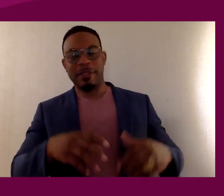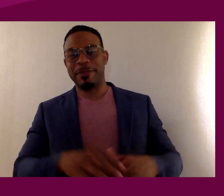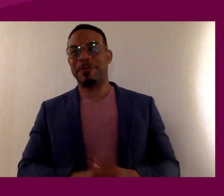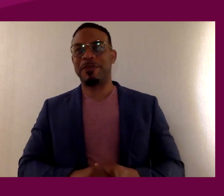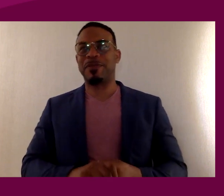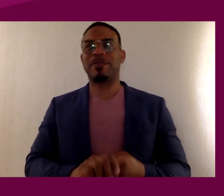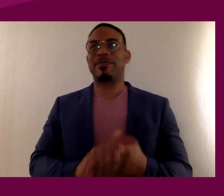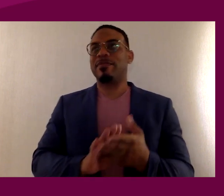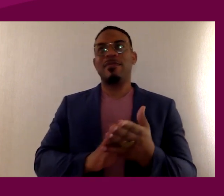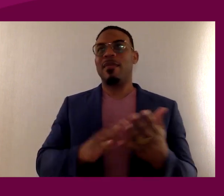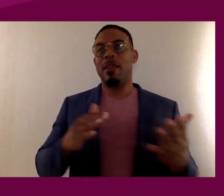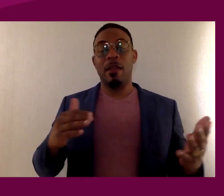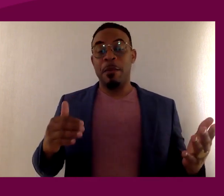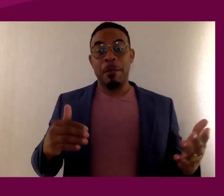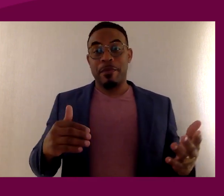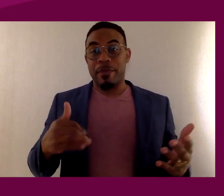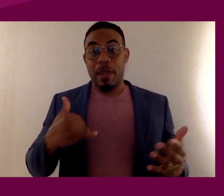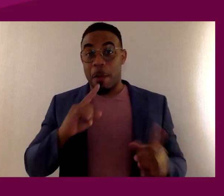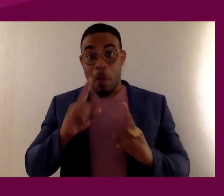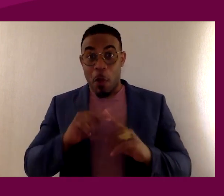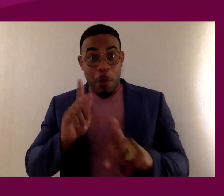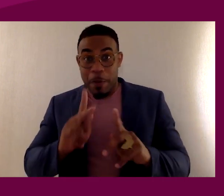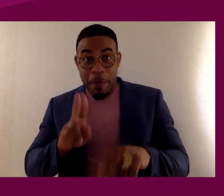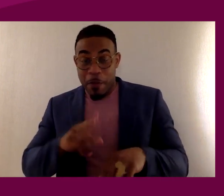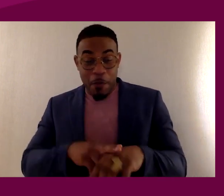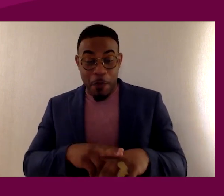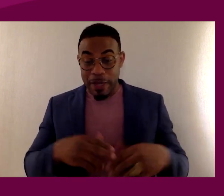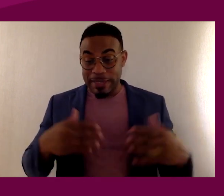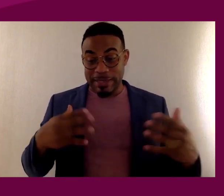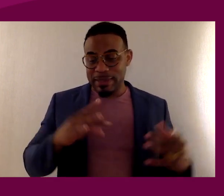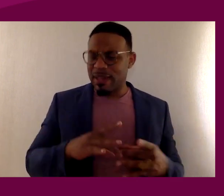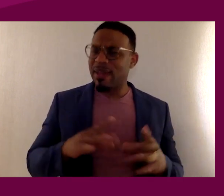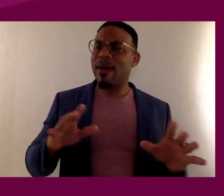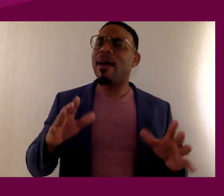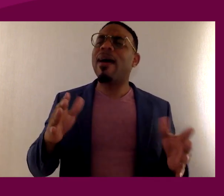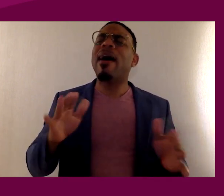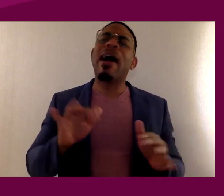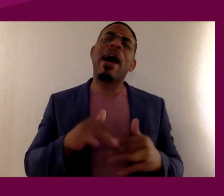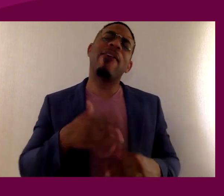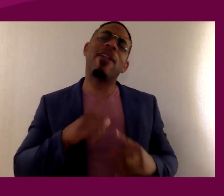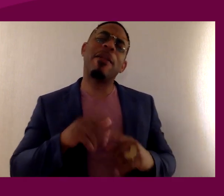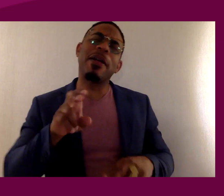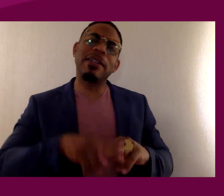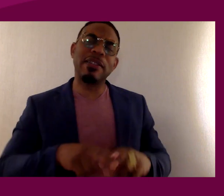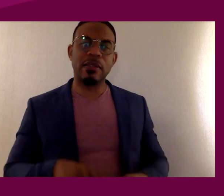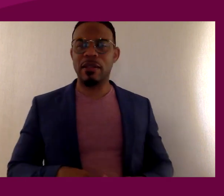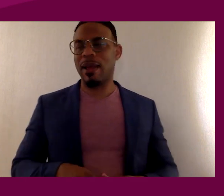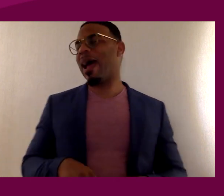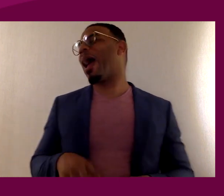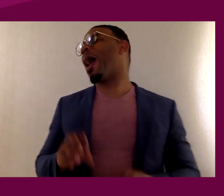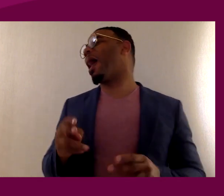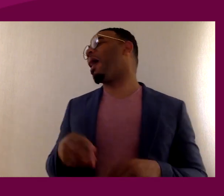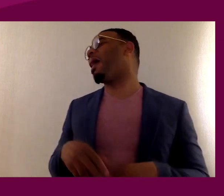They wanted these western wheelchairs. And I'm talking to people and saying, well, how do you